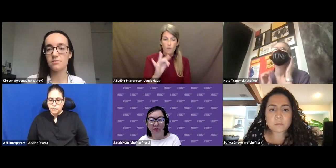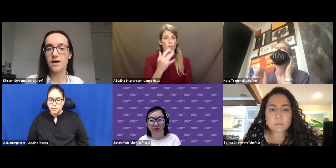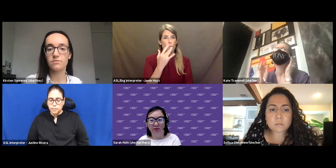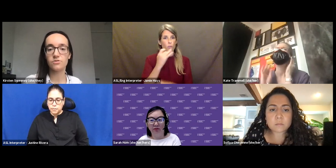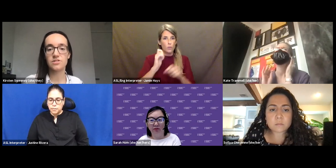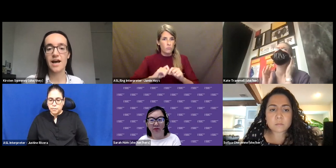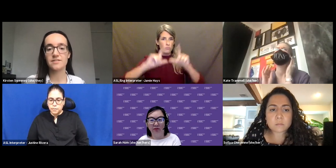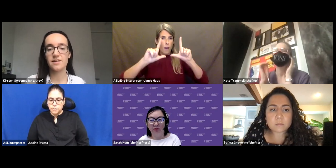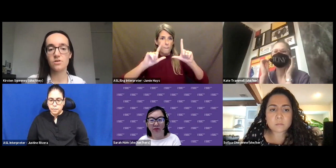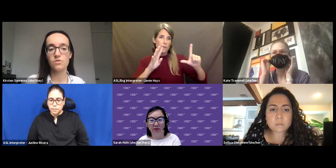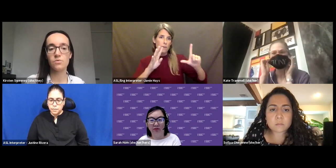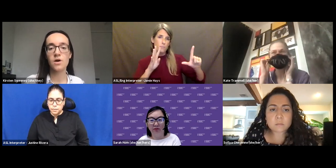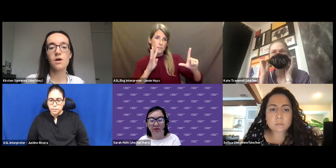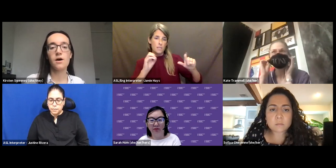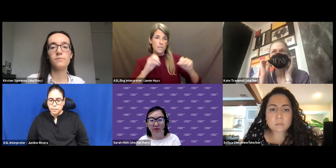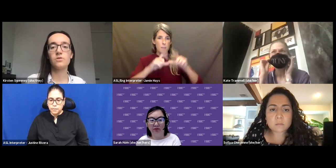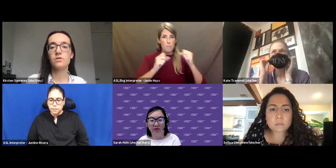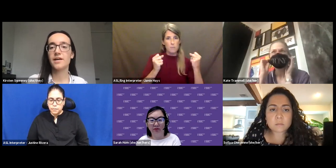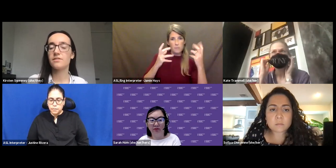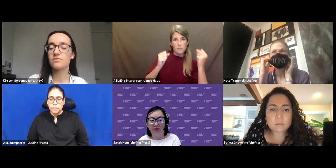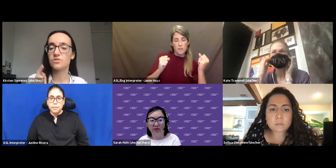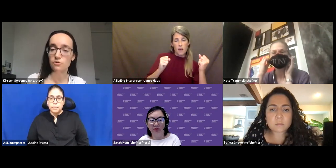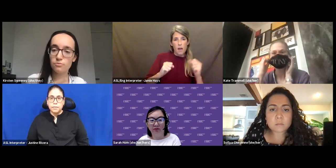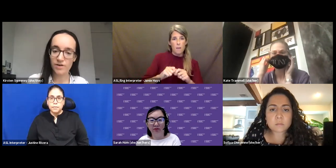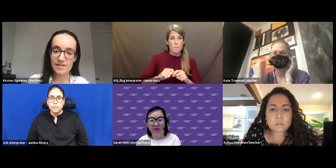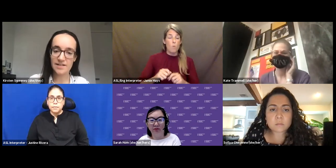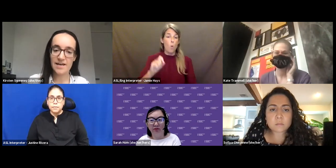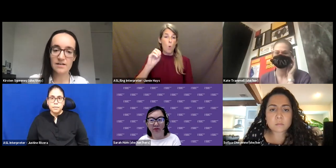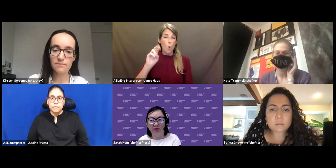out loud, I'll just ask that you click the Zoom raise hand